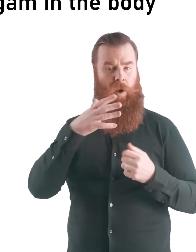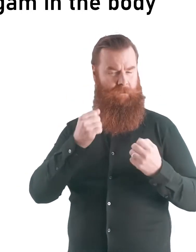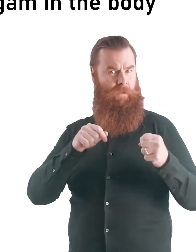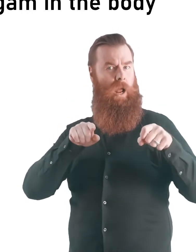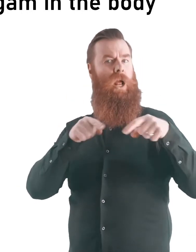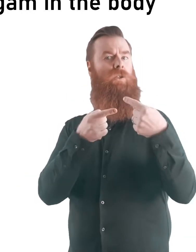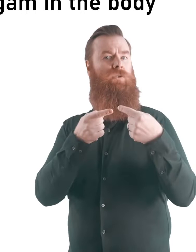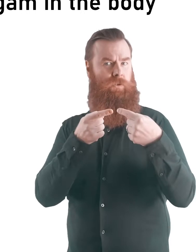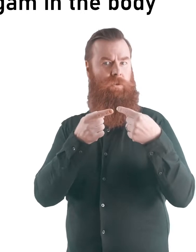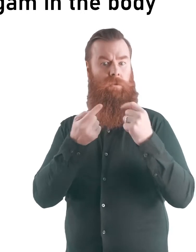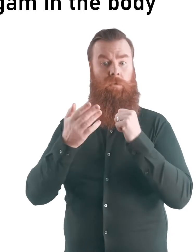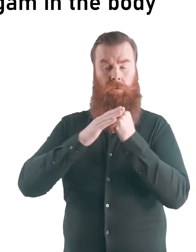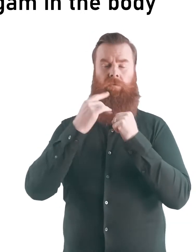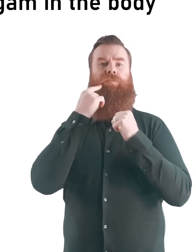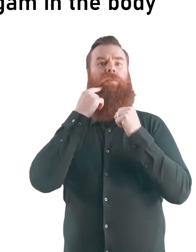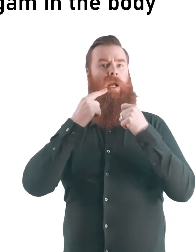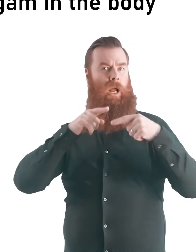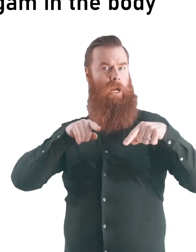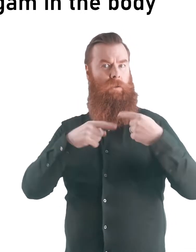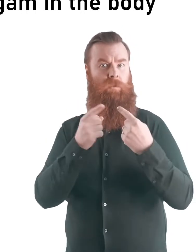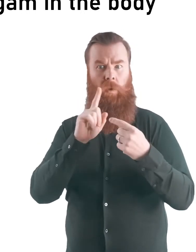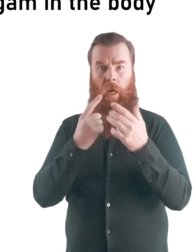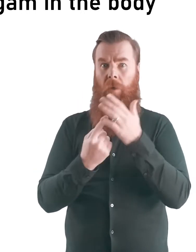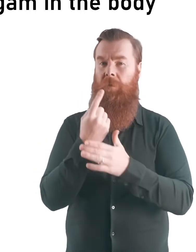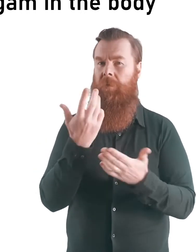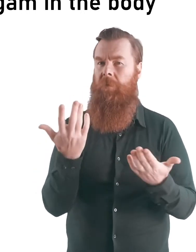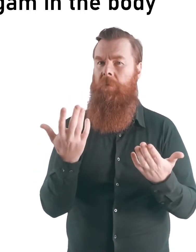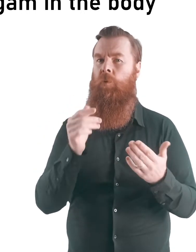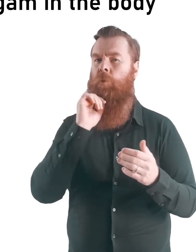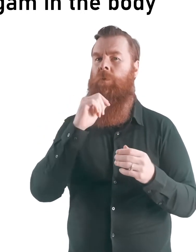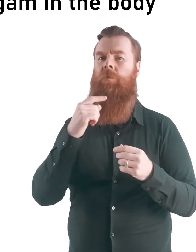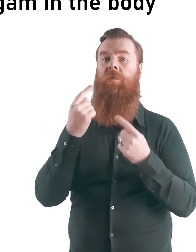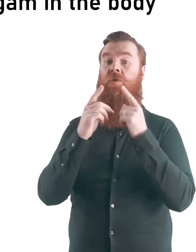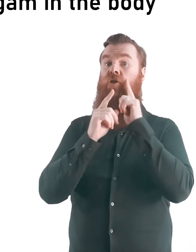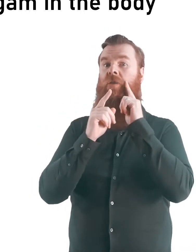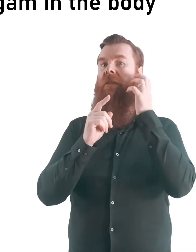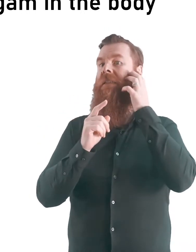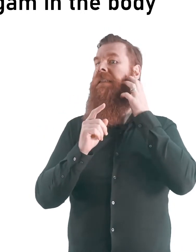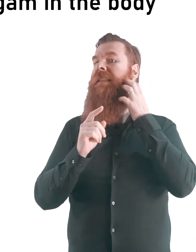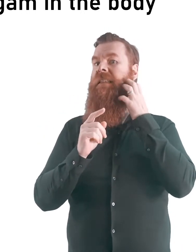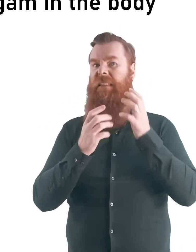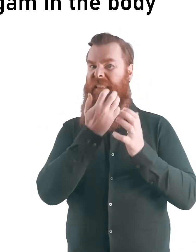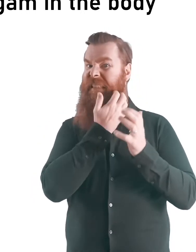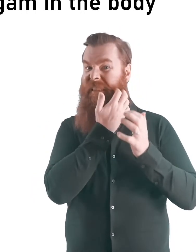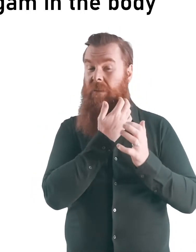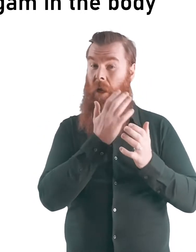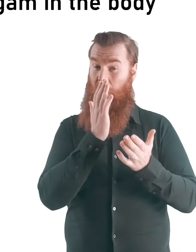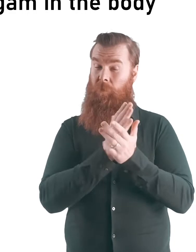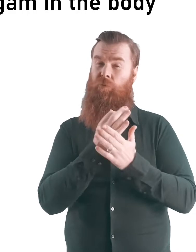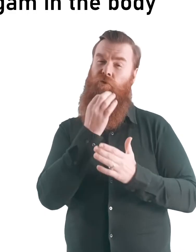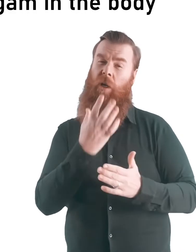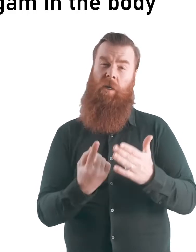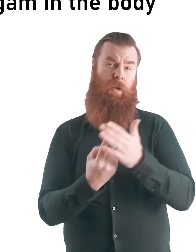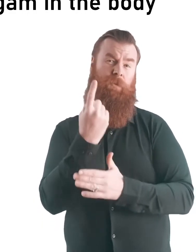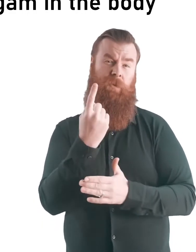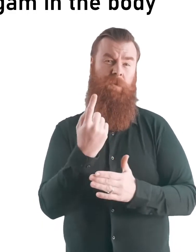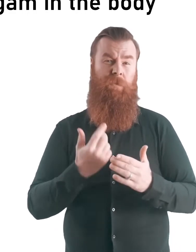This may cause redness and itchiness in the gums near the filling, but this is very rare.